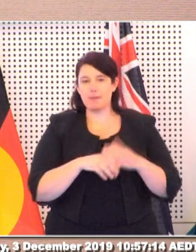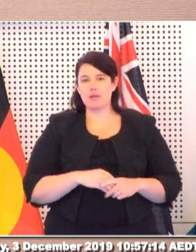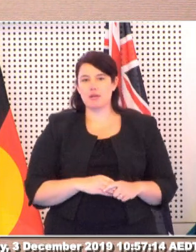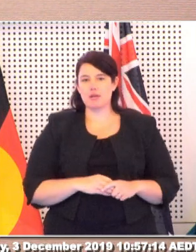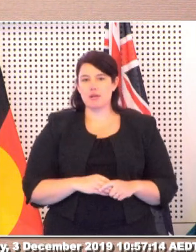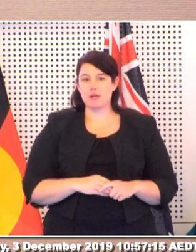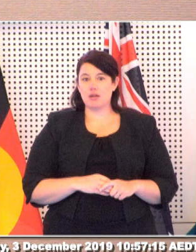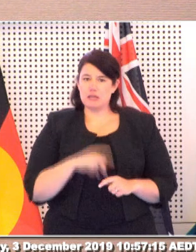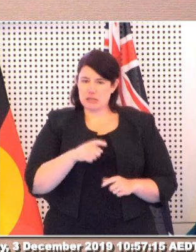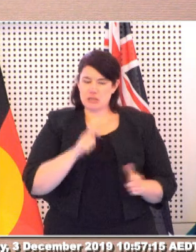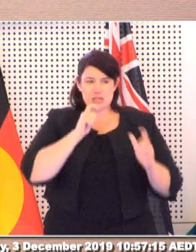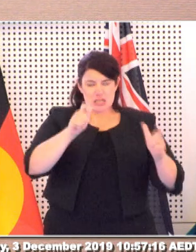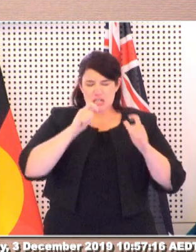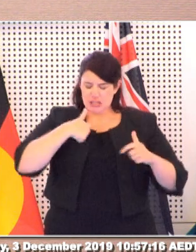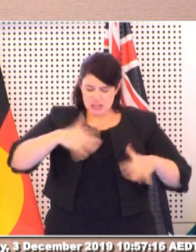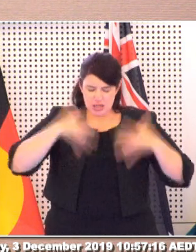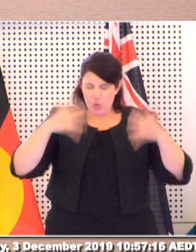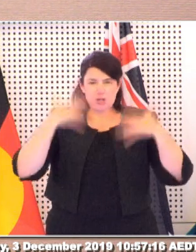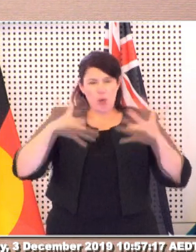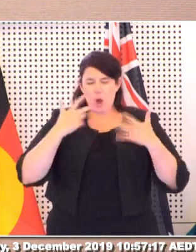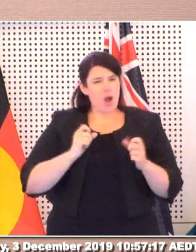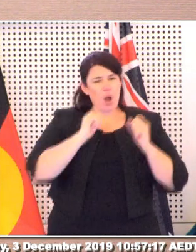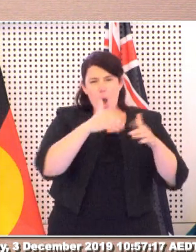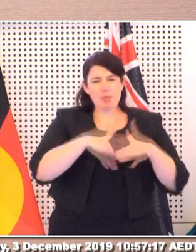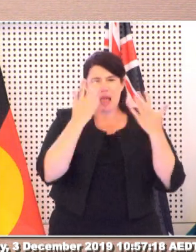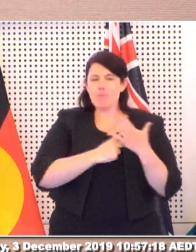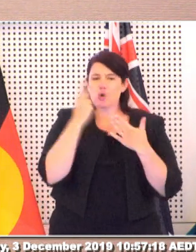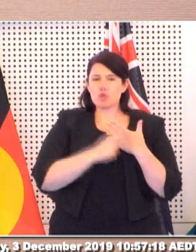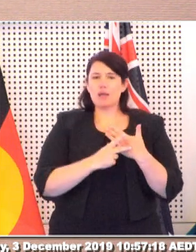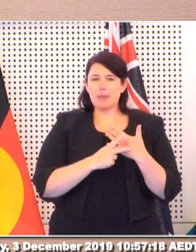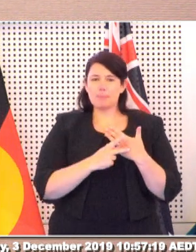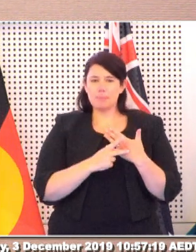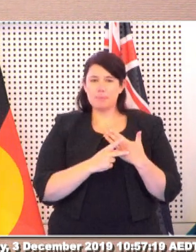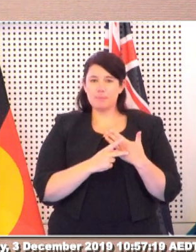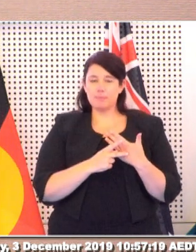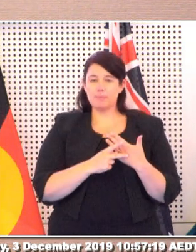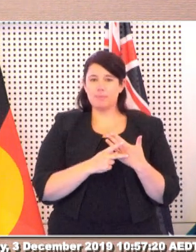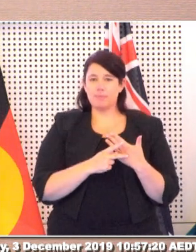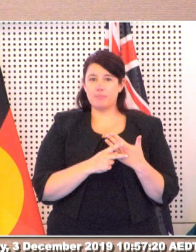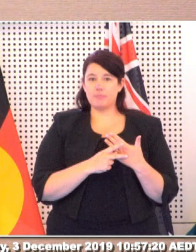loudly exclaiming that they did not want to go and was physically restrained and